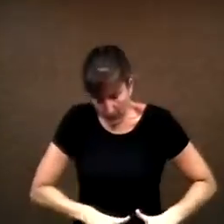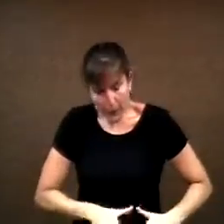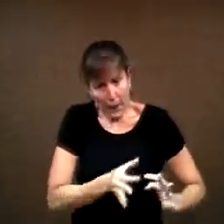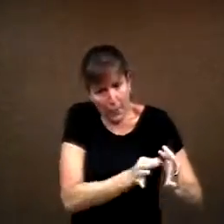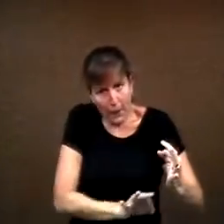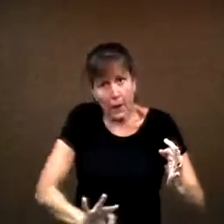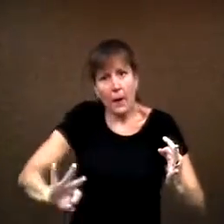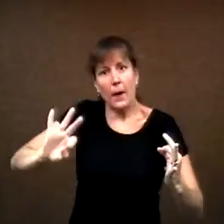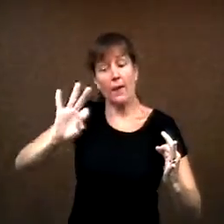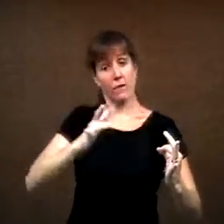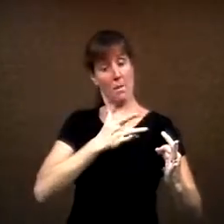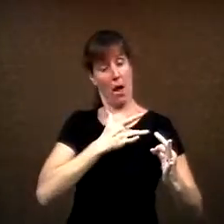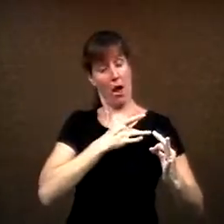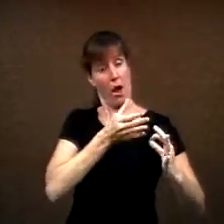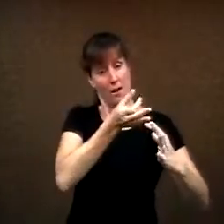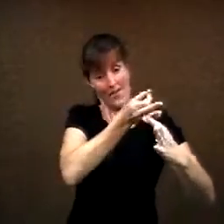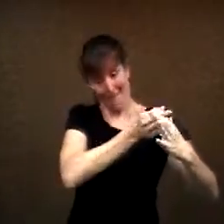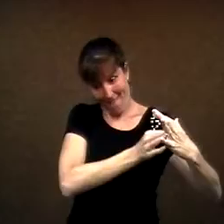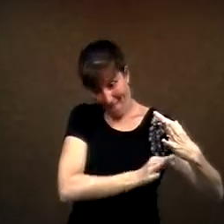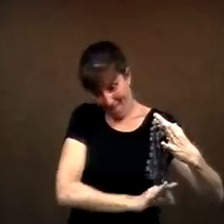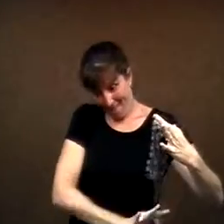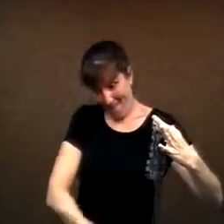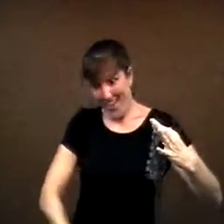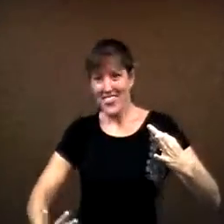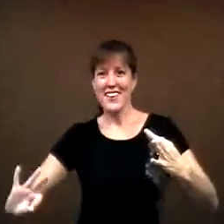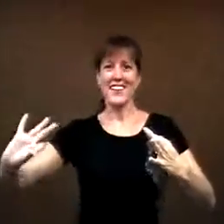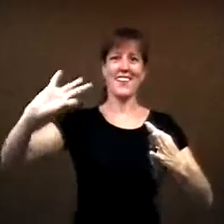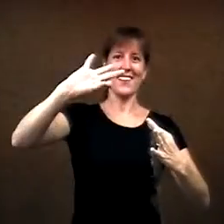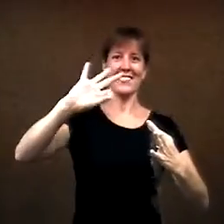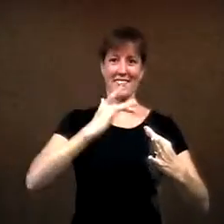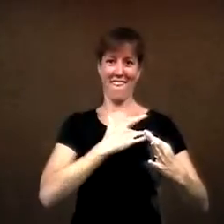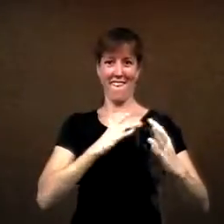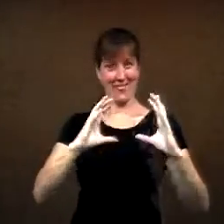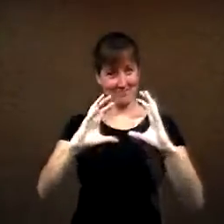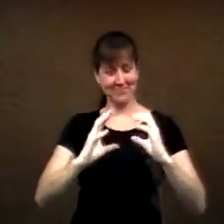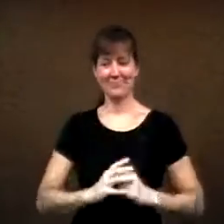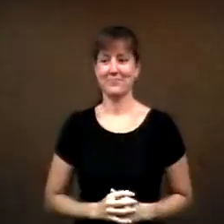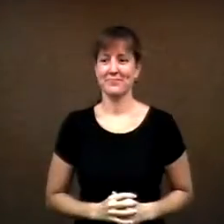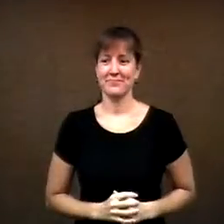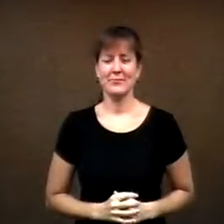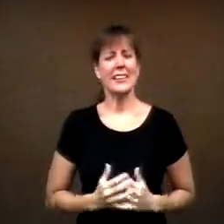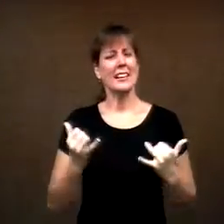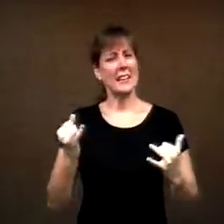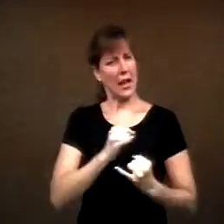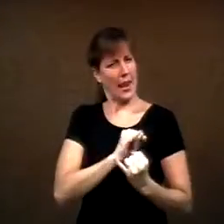the heart, back *to* the heart. Last but not least, we have to focus just for a moment on capillaries.